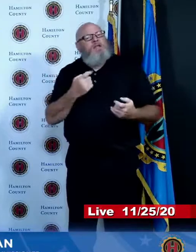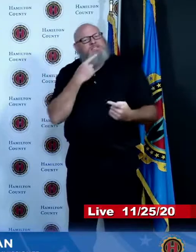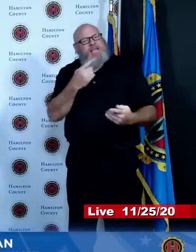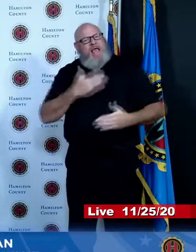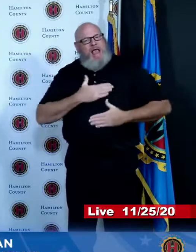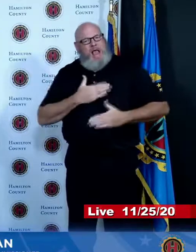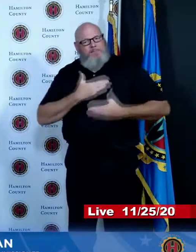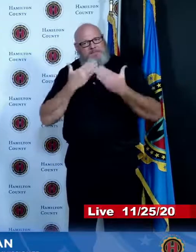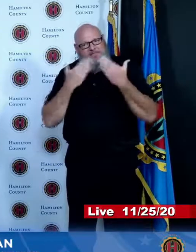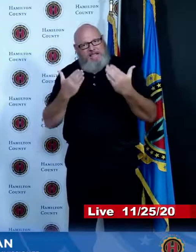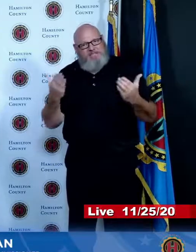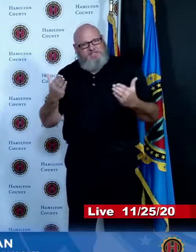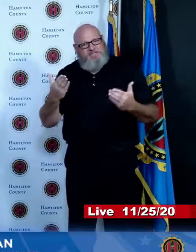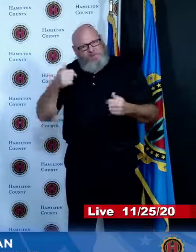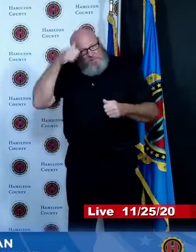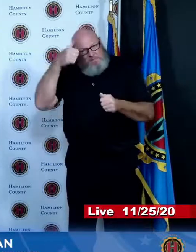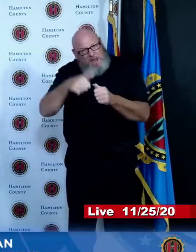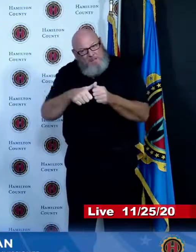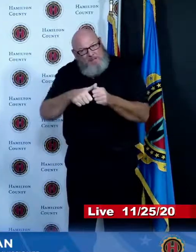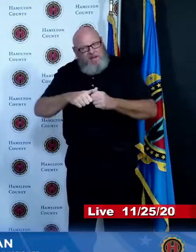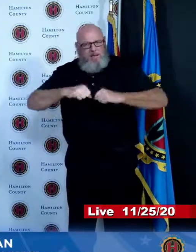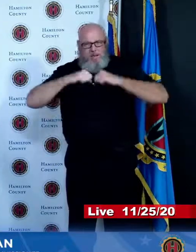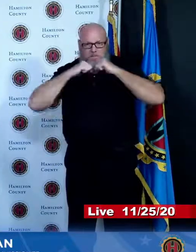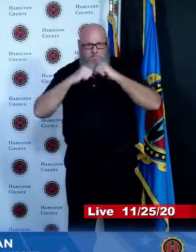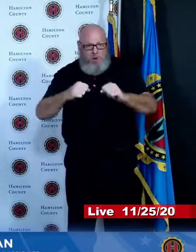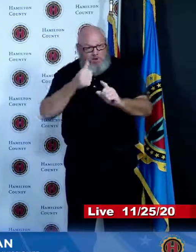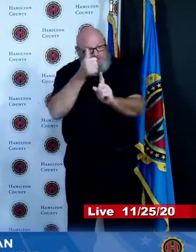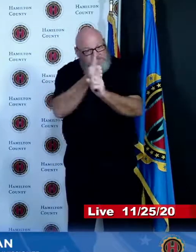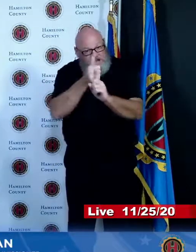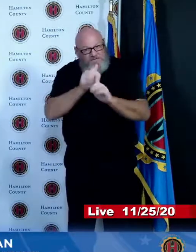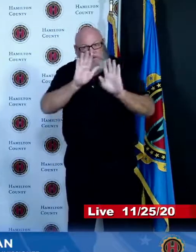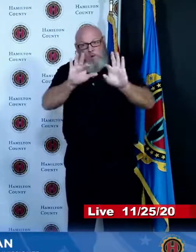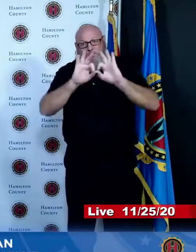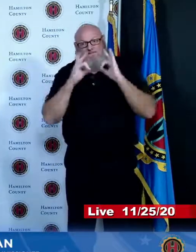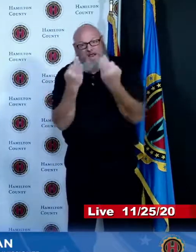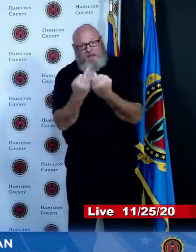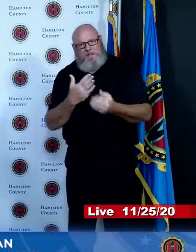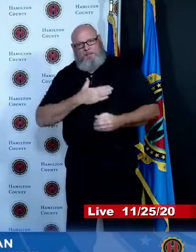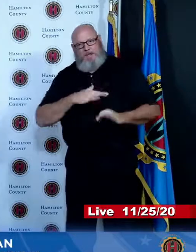will each make decisions on what level of risk we're willing to take tomorrow I think we should